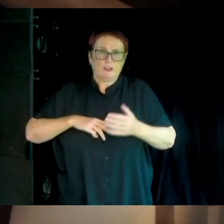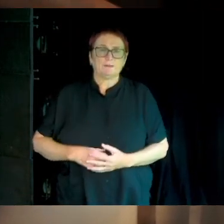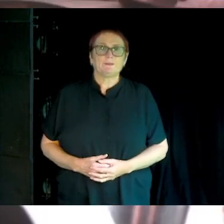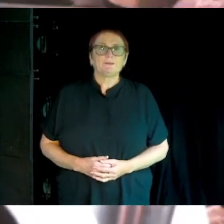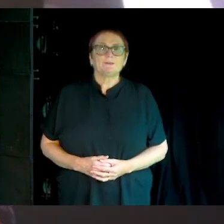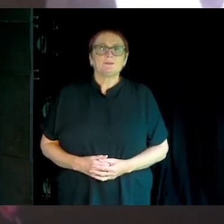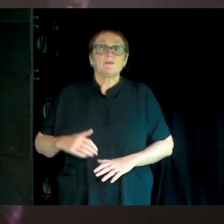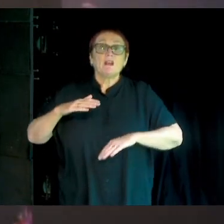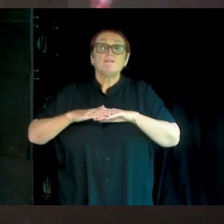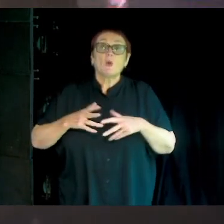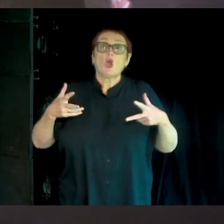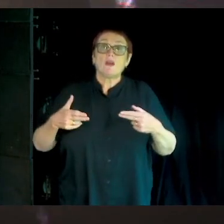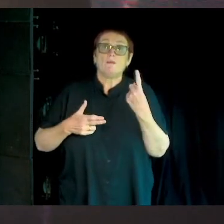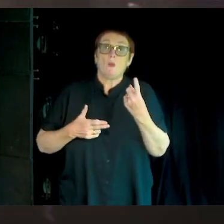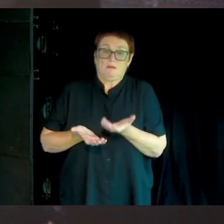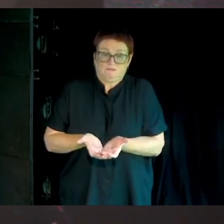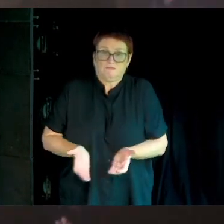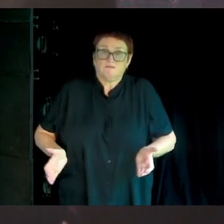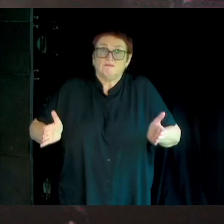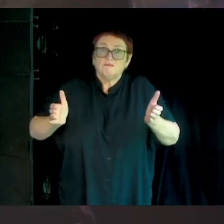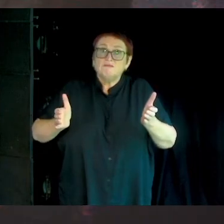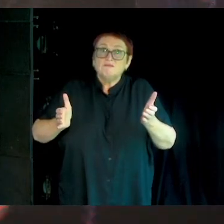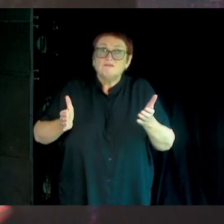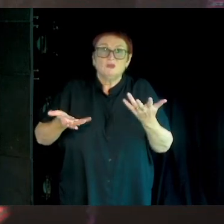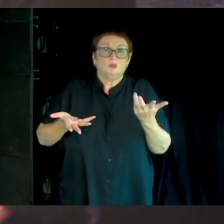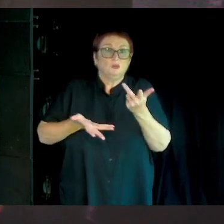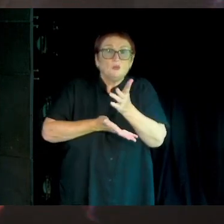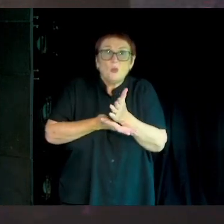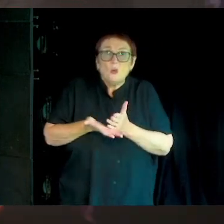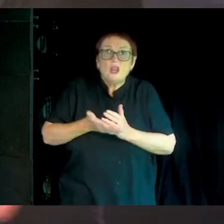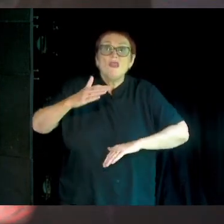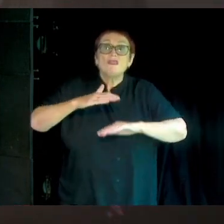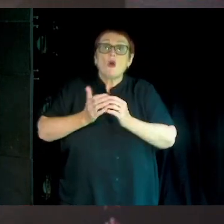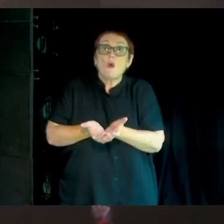whole crab is one ditch or part of it or a quarter of it so the whole dish would be the